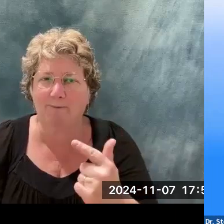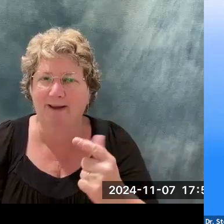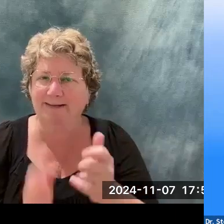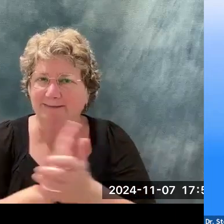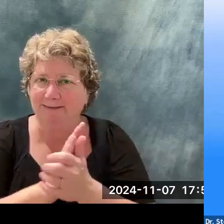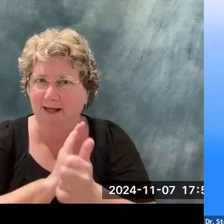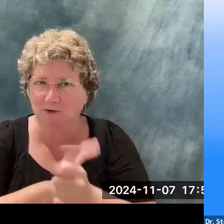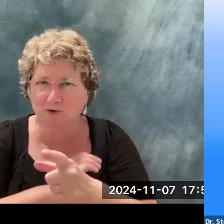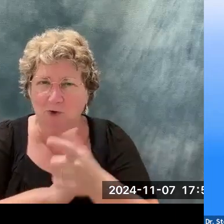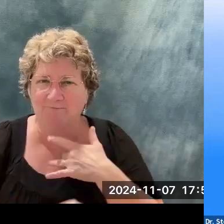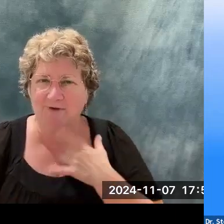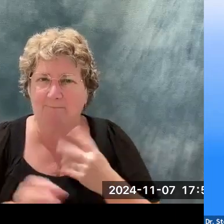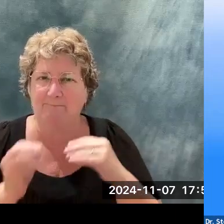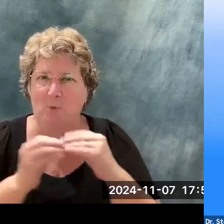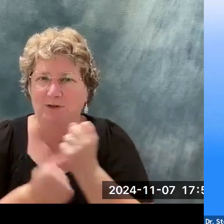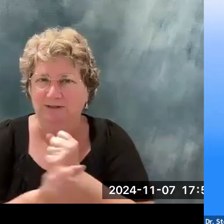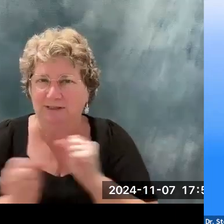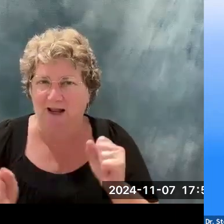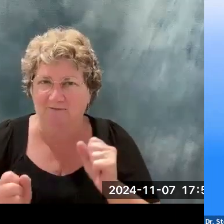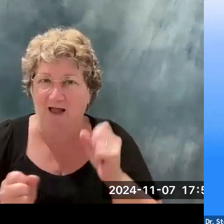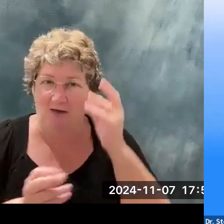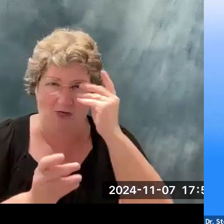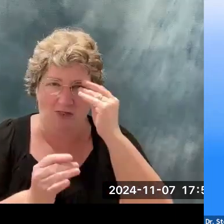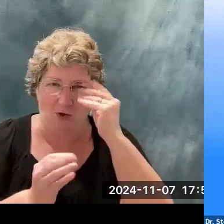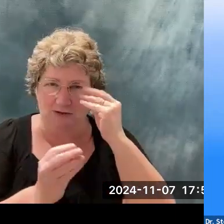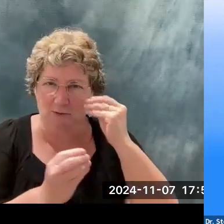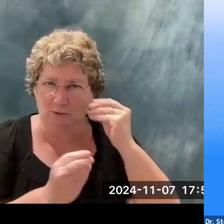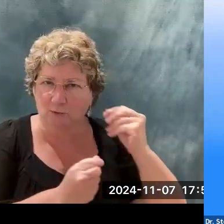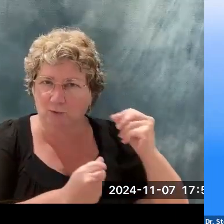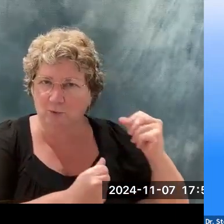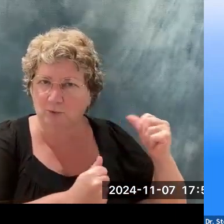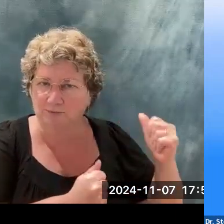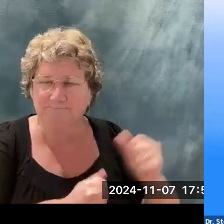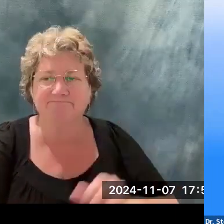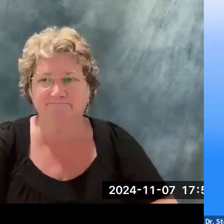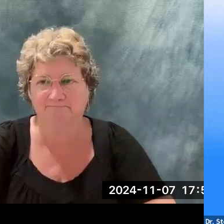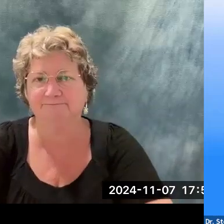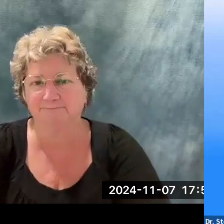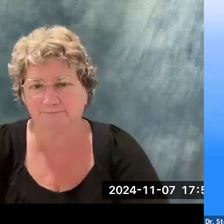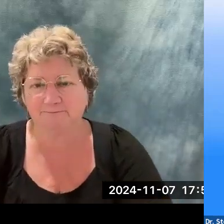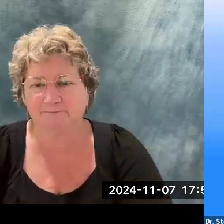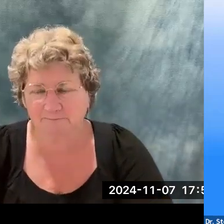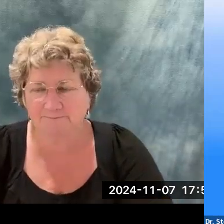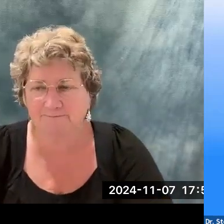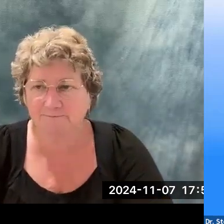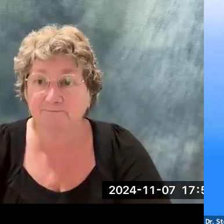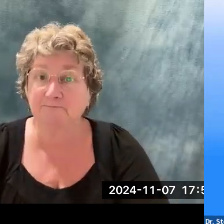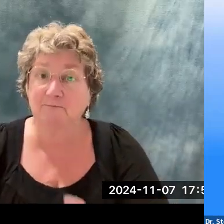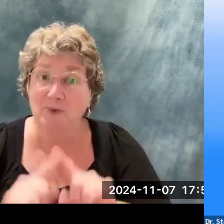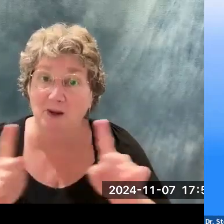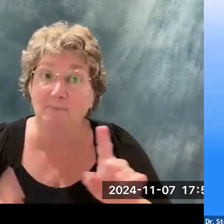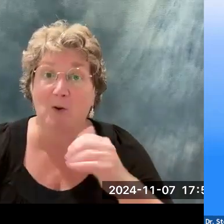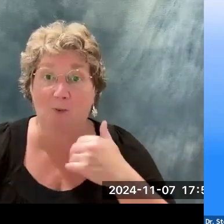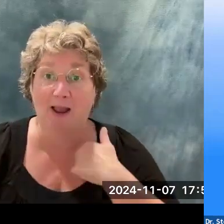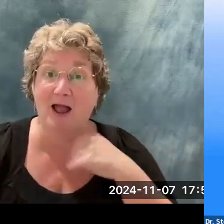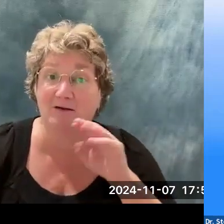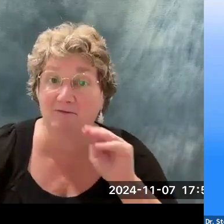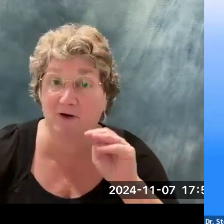no longer experiencing those thoughts. But again, as we talked about, if needed, there are mobile crisis services that are available to respond